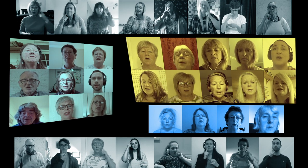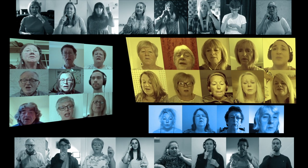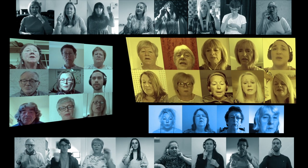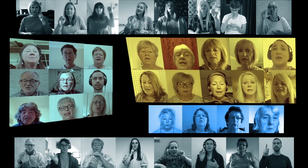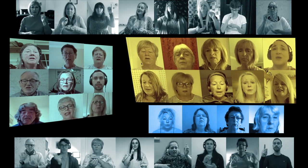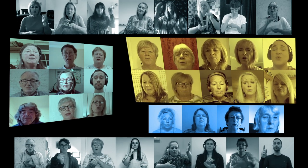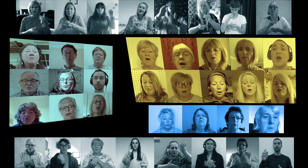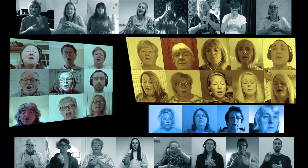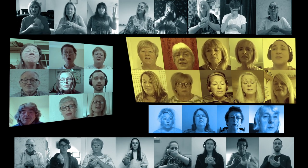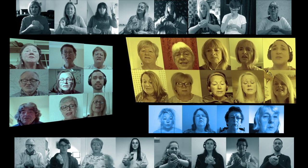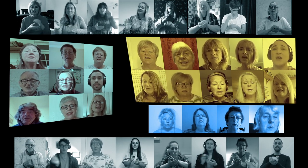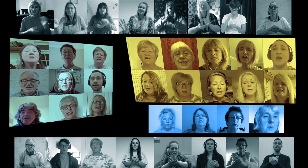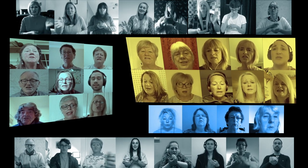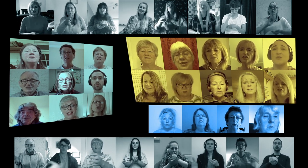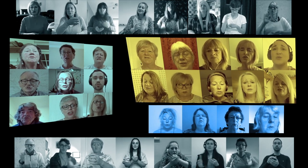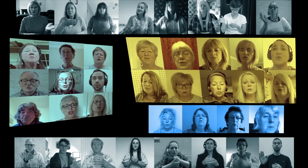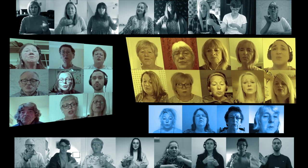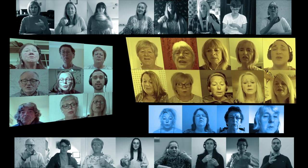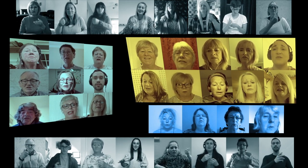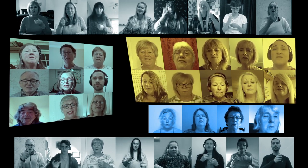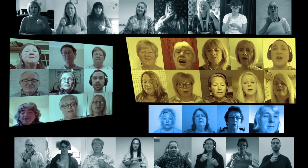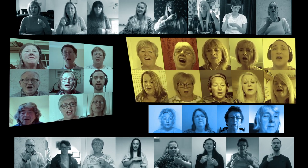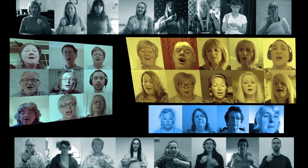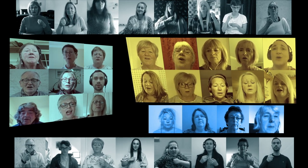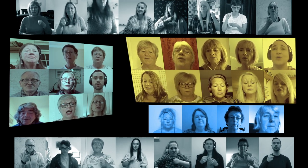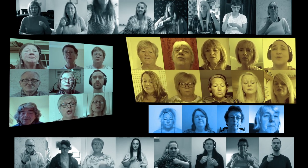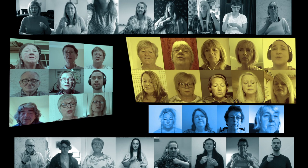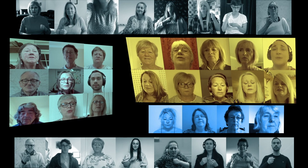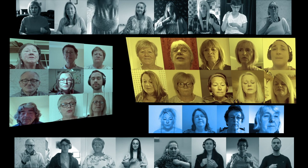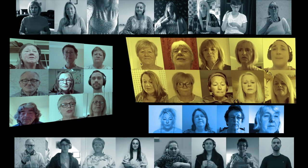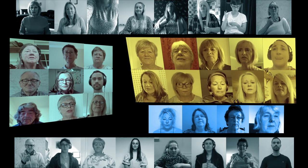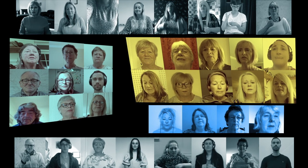Pinky promises to be found